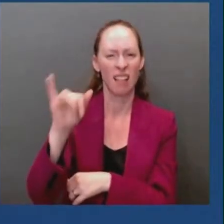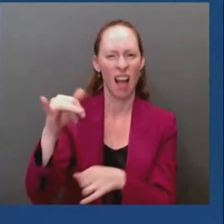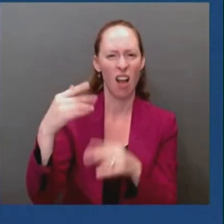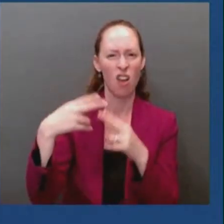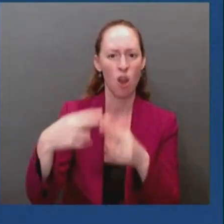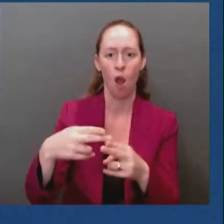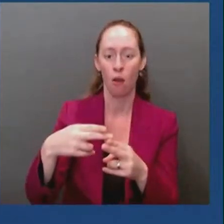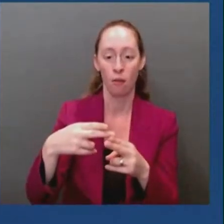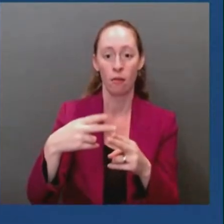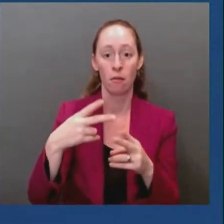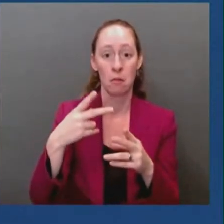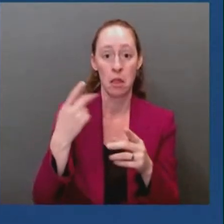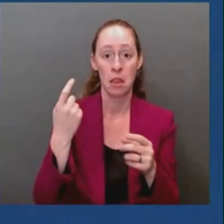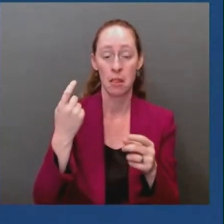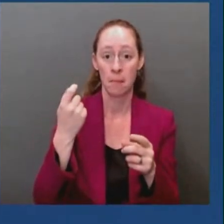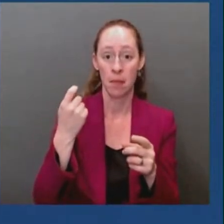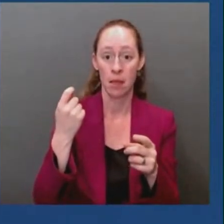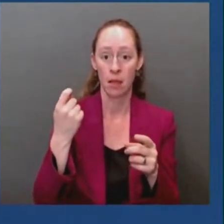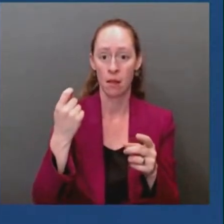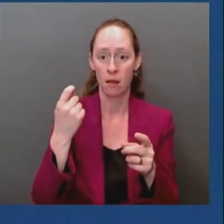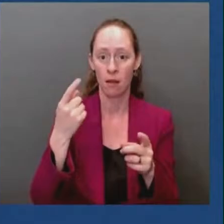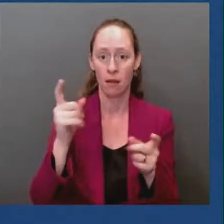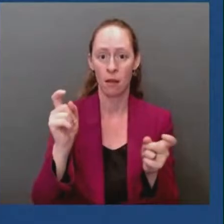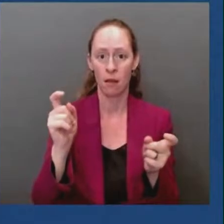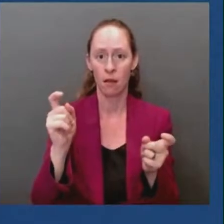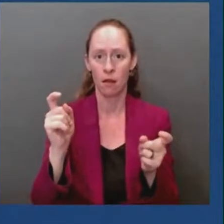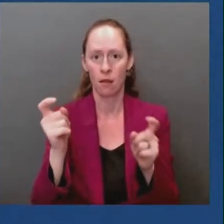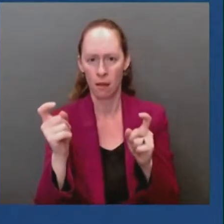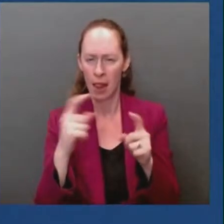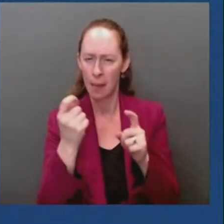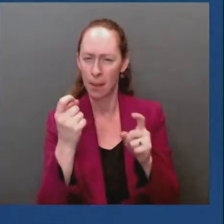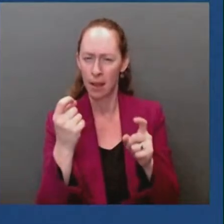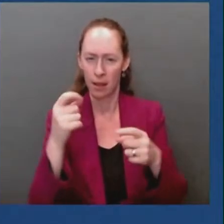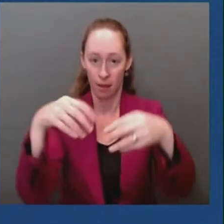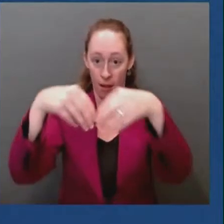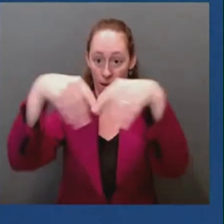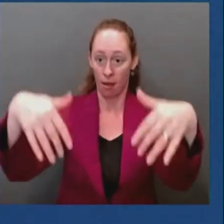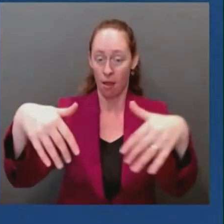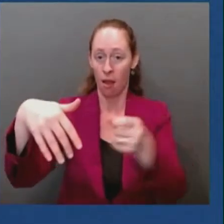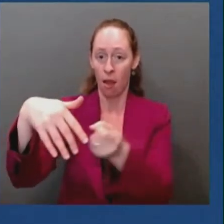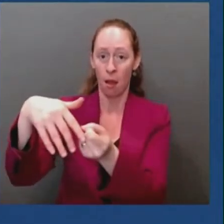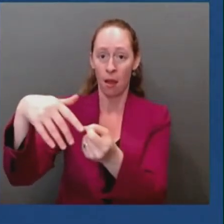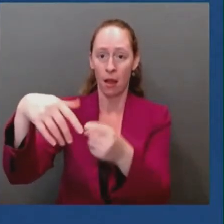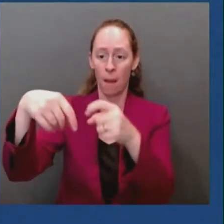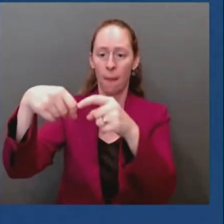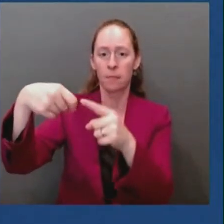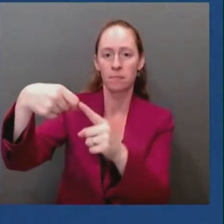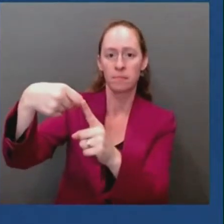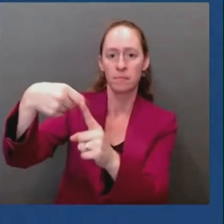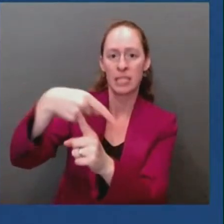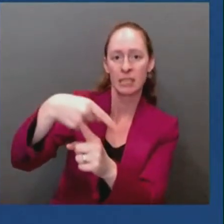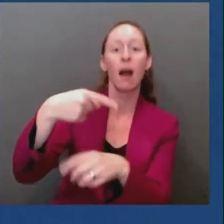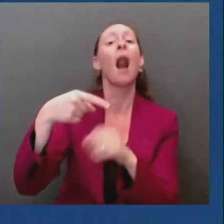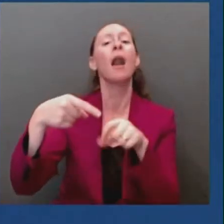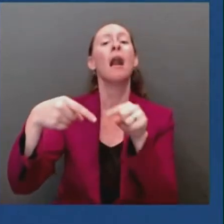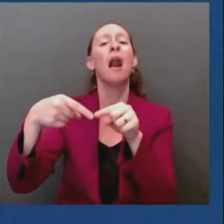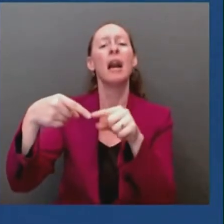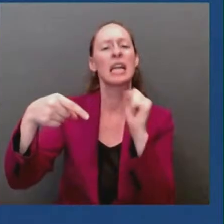THE BA.5 SUB LINEAGE, I BELIEVE THAT IT WOULD FIT IN WELL WITH WHAT WE ARE TALKING ABOUT THE